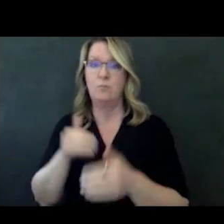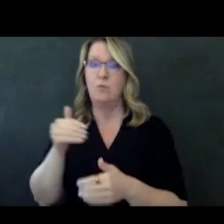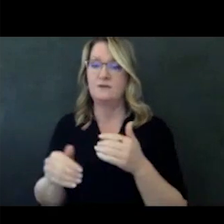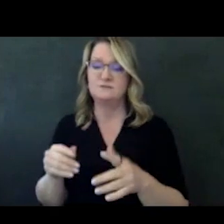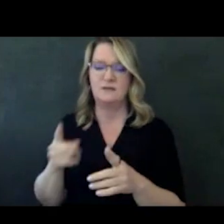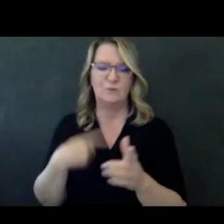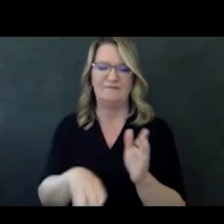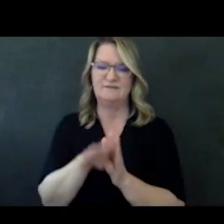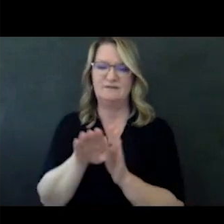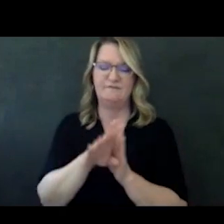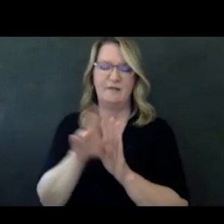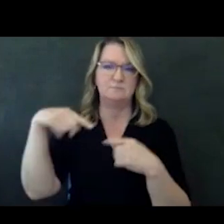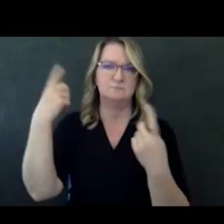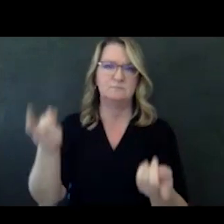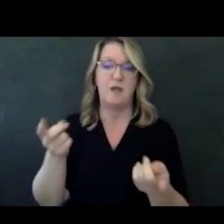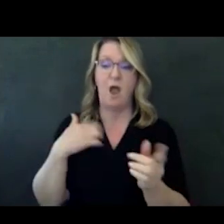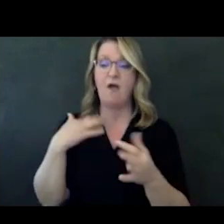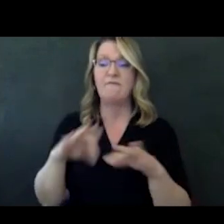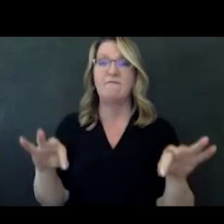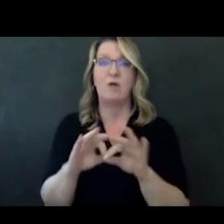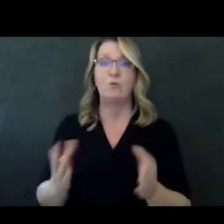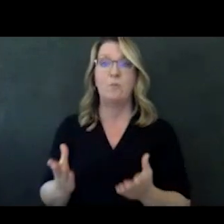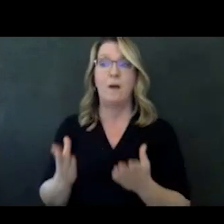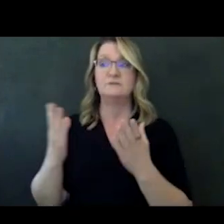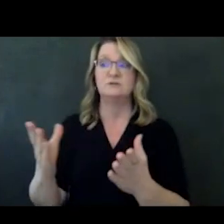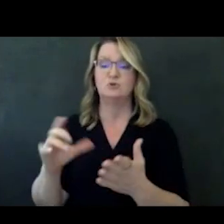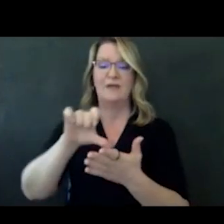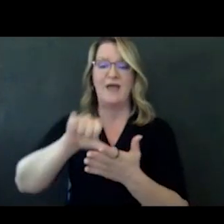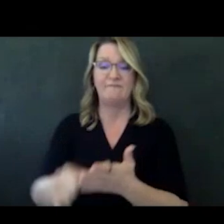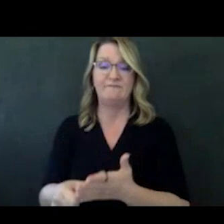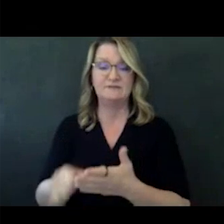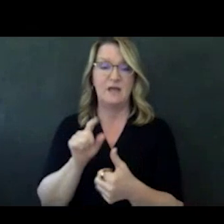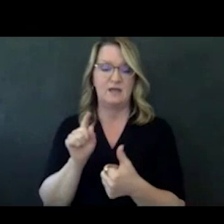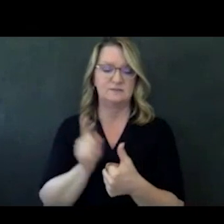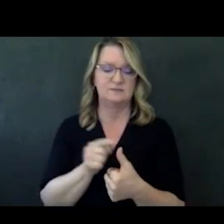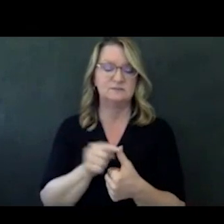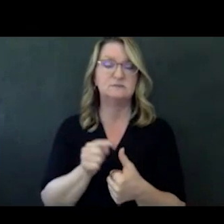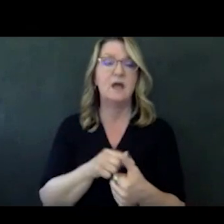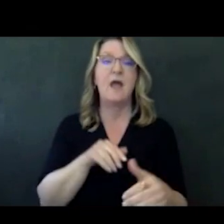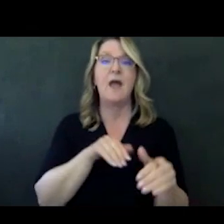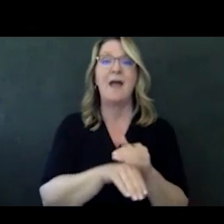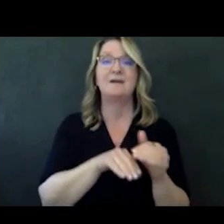making. In our value proposition, we emphasize the following parts. One, access to a skilled job